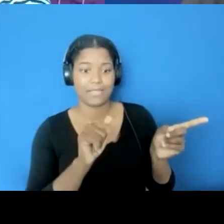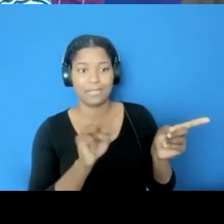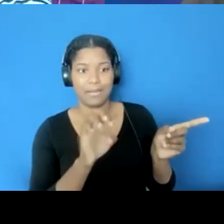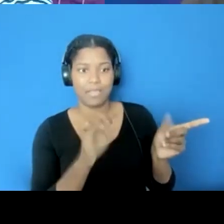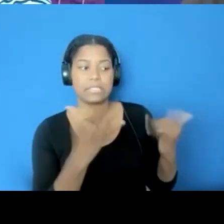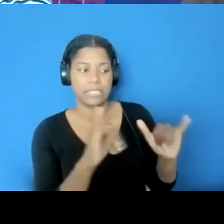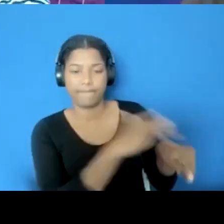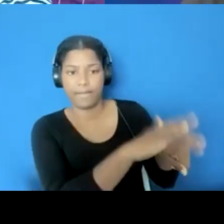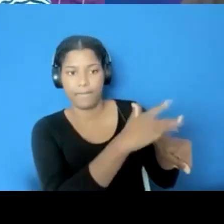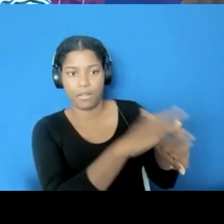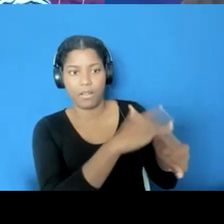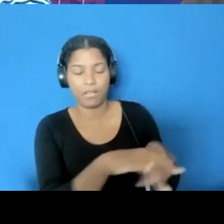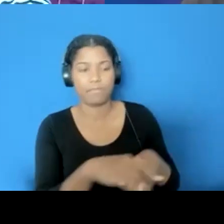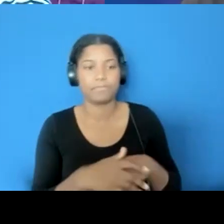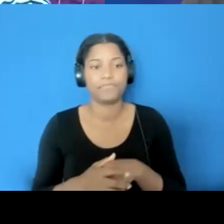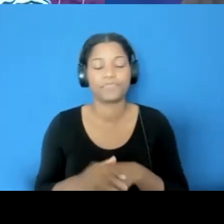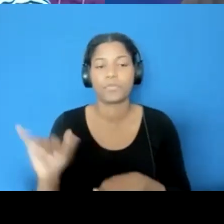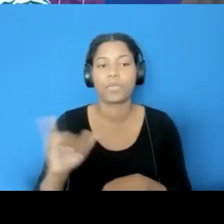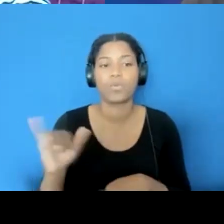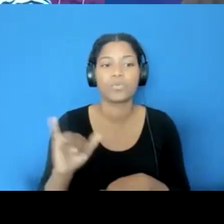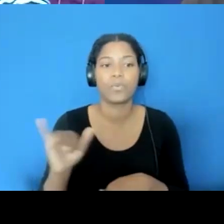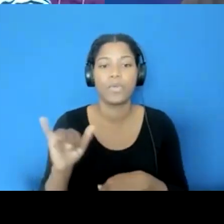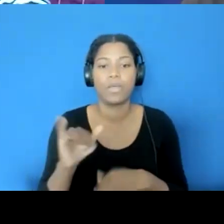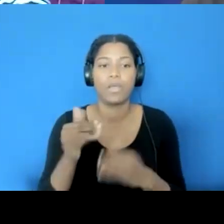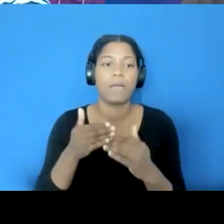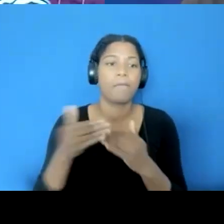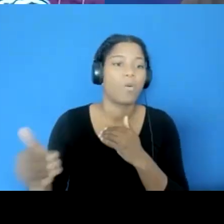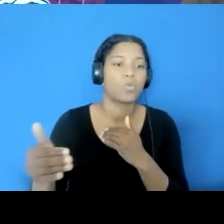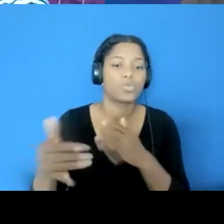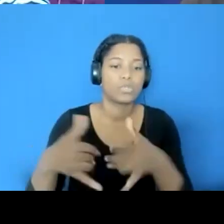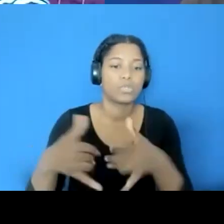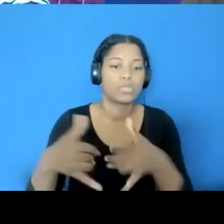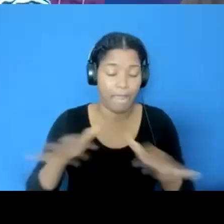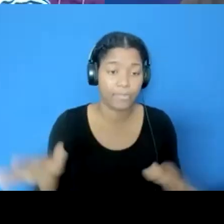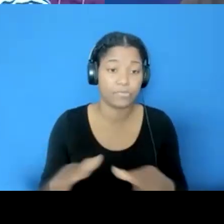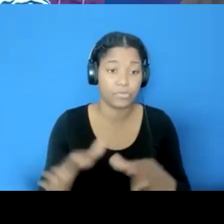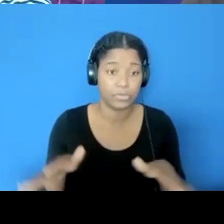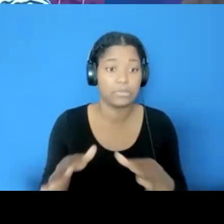And then there are post-award actions, a number of post-award actions